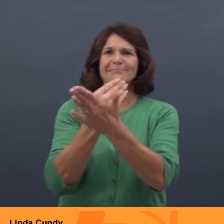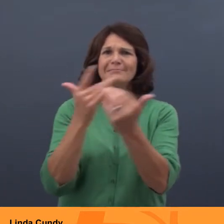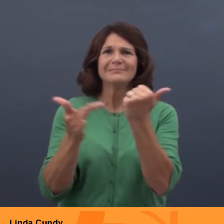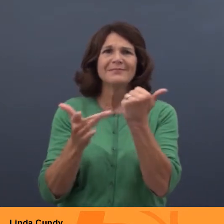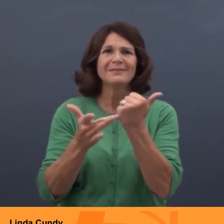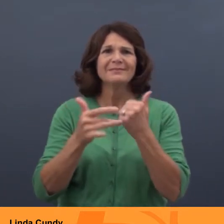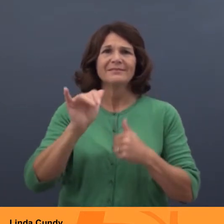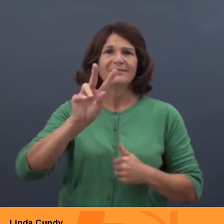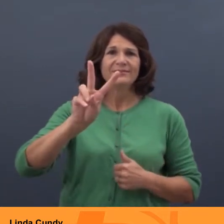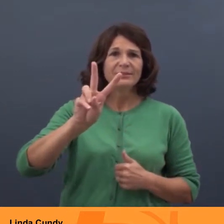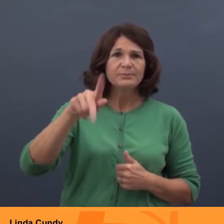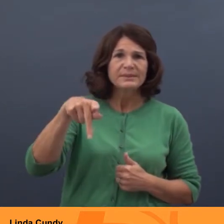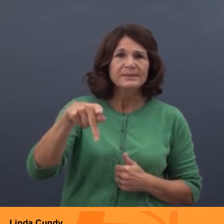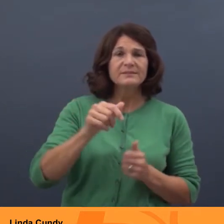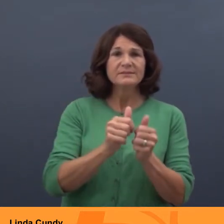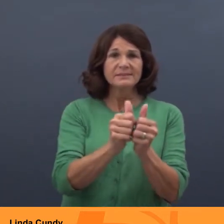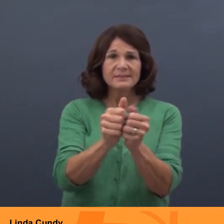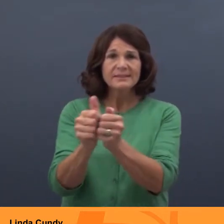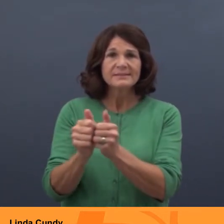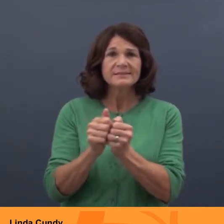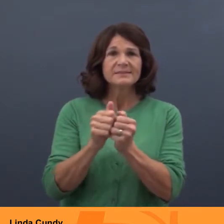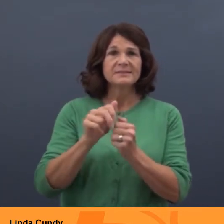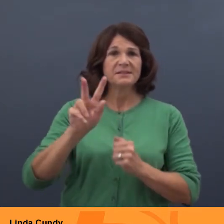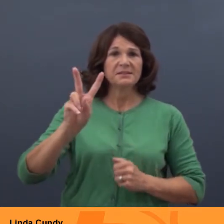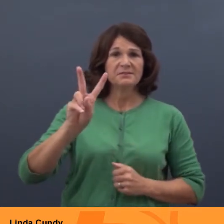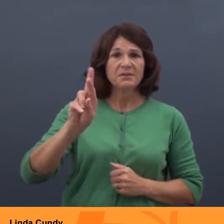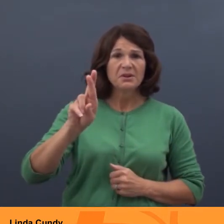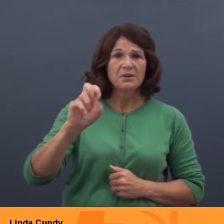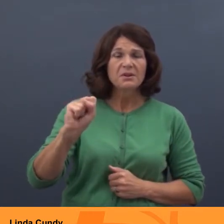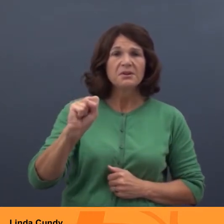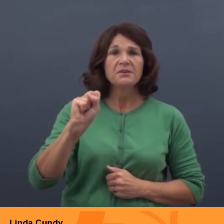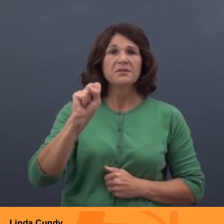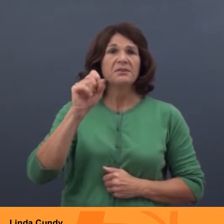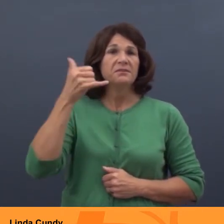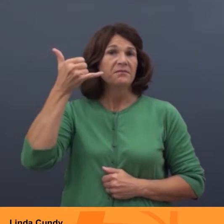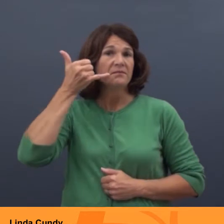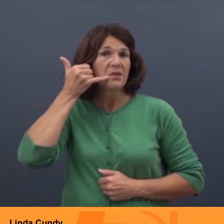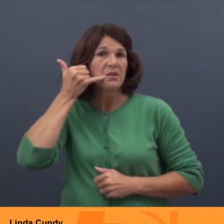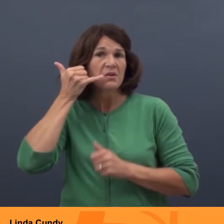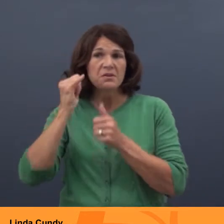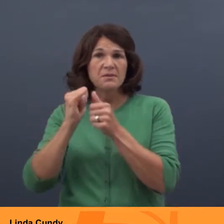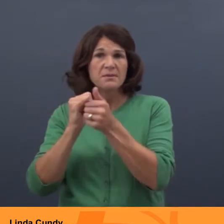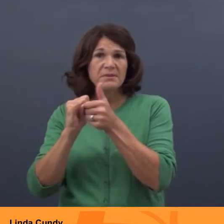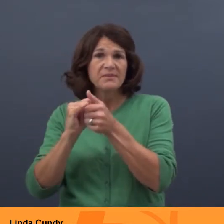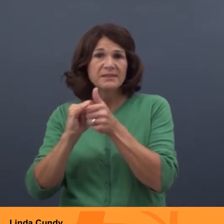Do they have knowledge about the latest technology, like video phones or phone amplification?